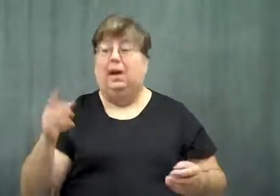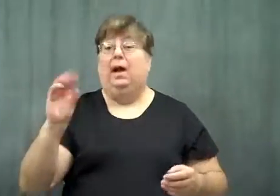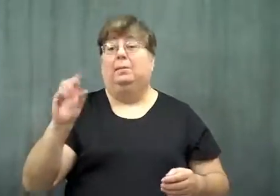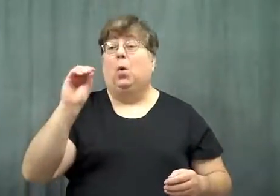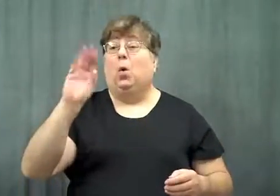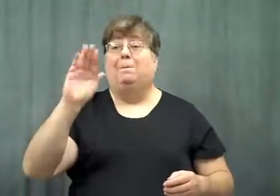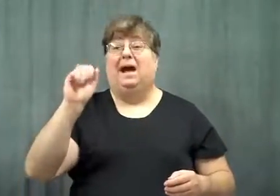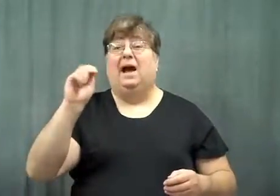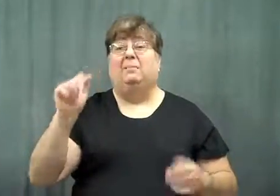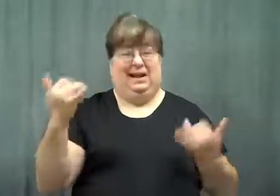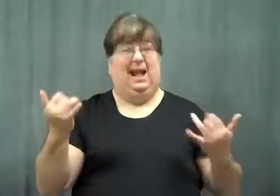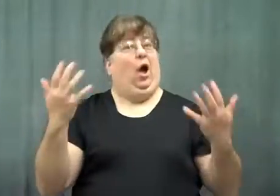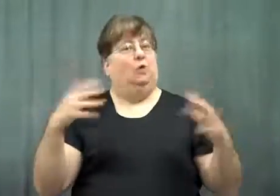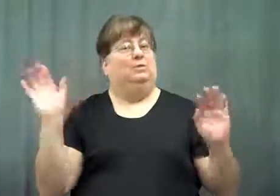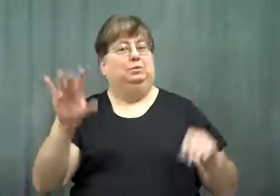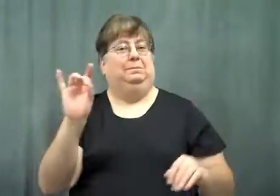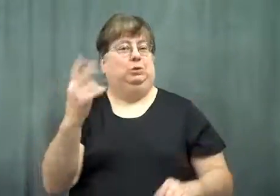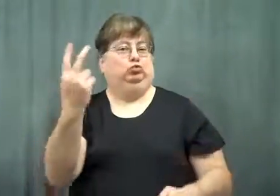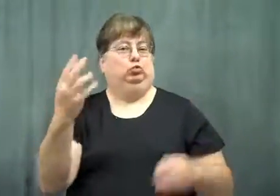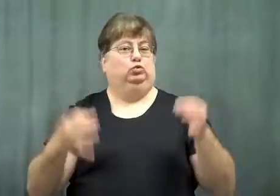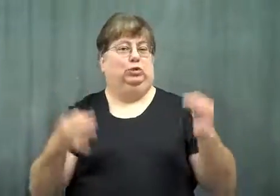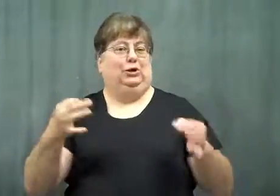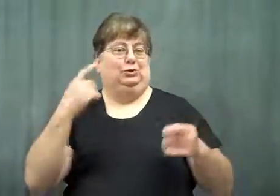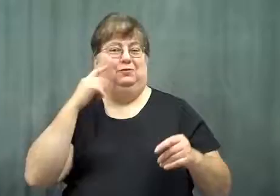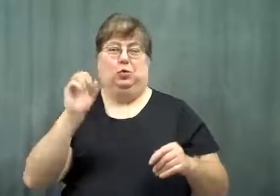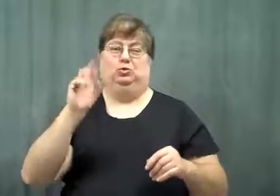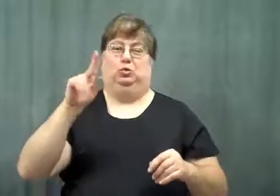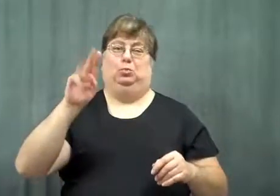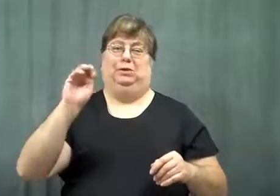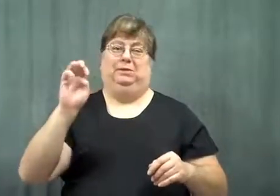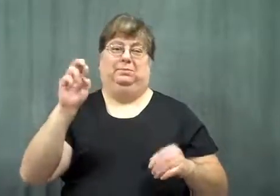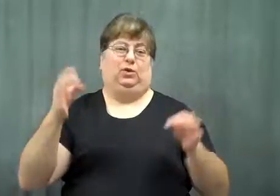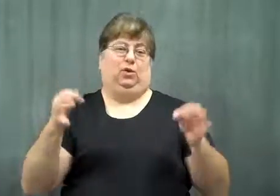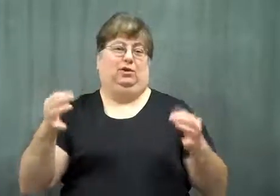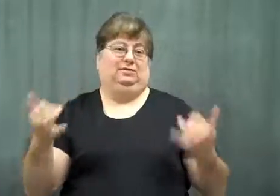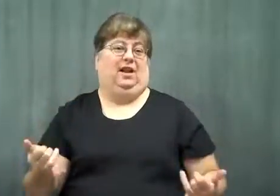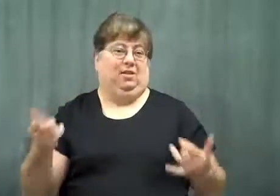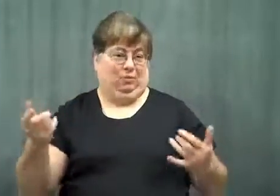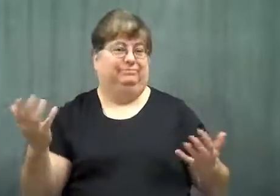Obama has now nominated two judges for the Supreme Court.